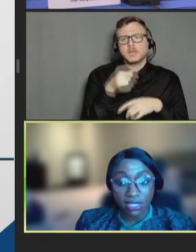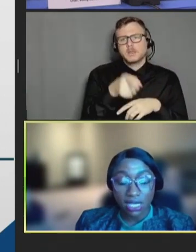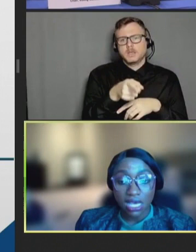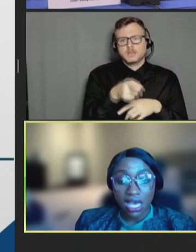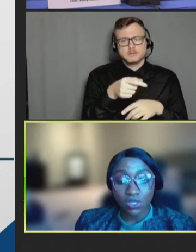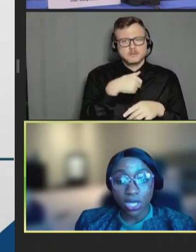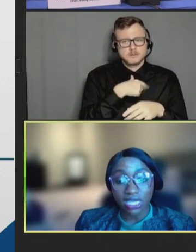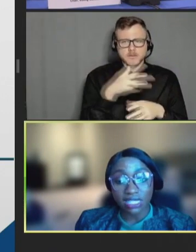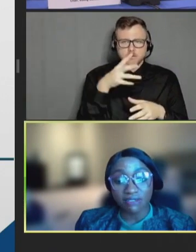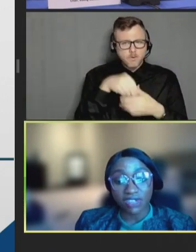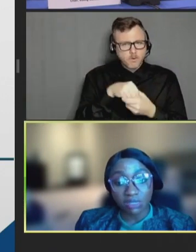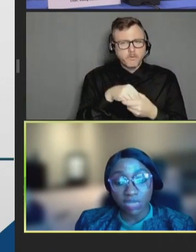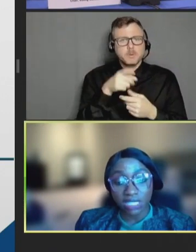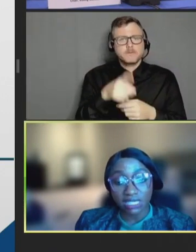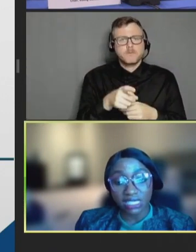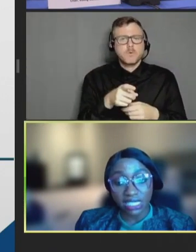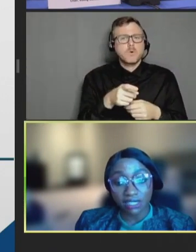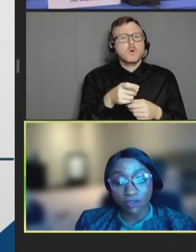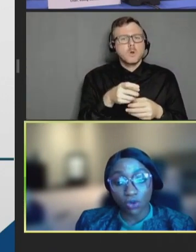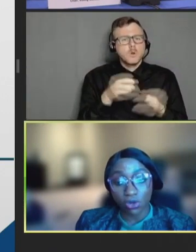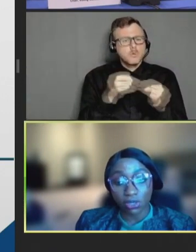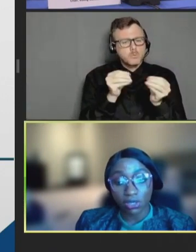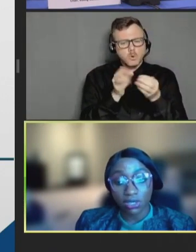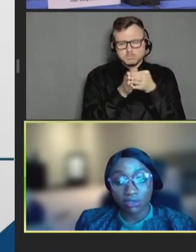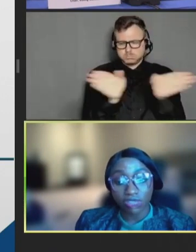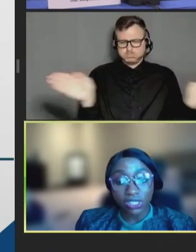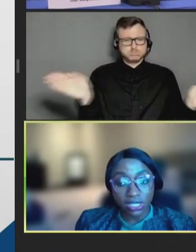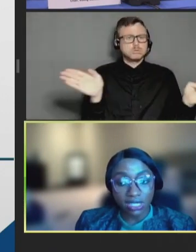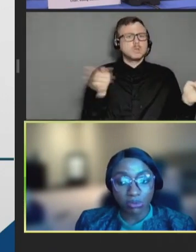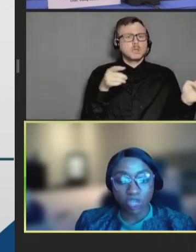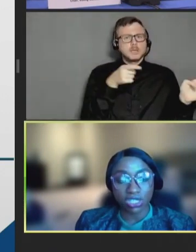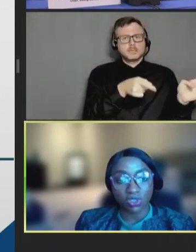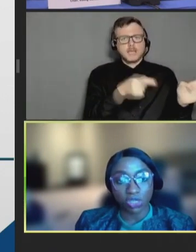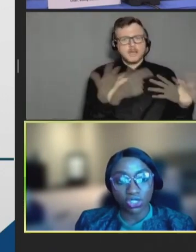as well as investments needed for real systemic transformation